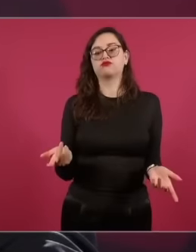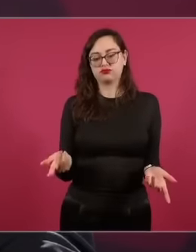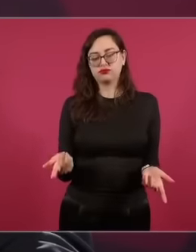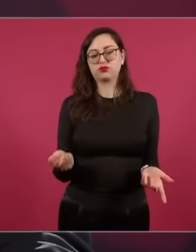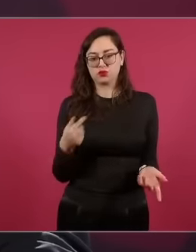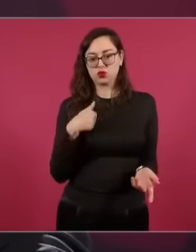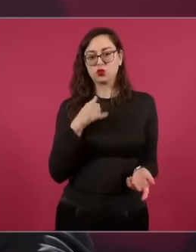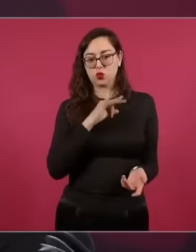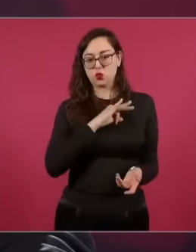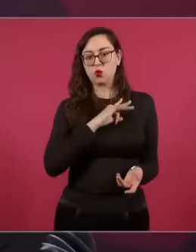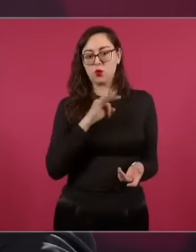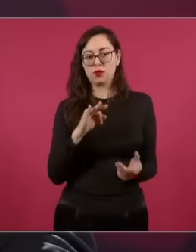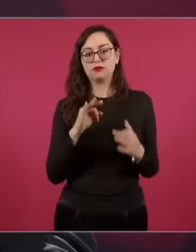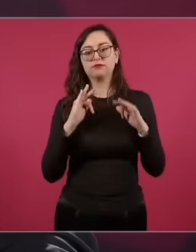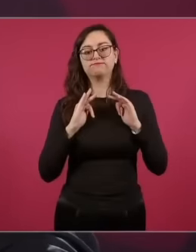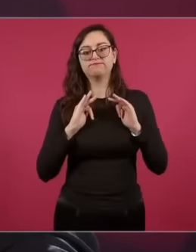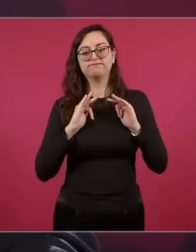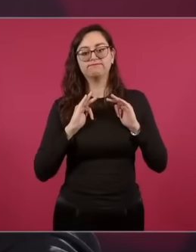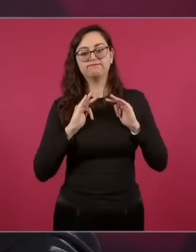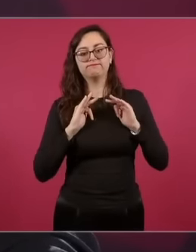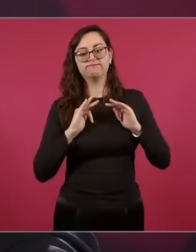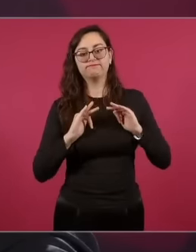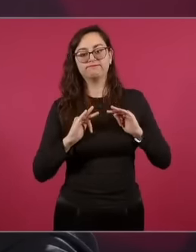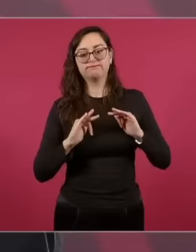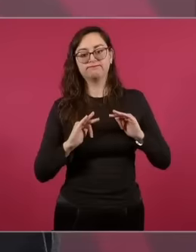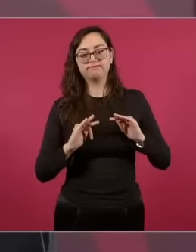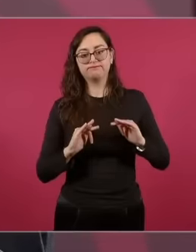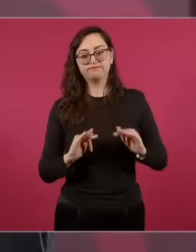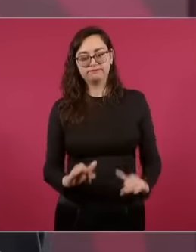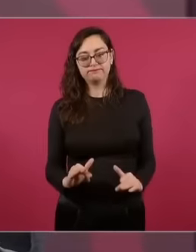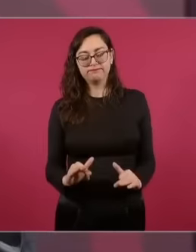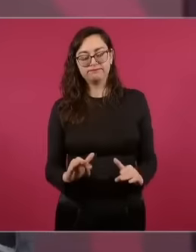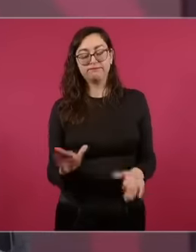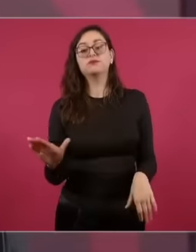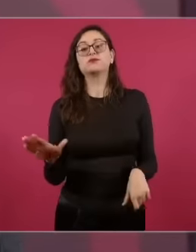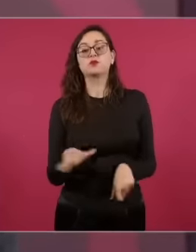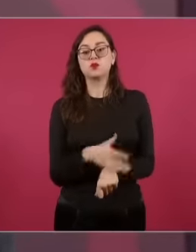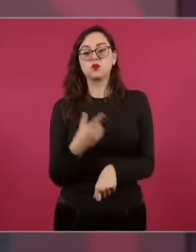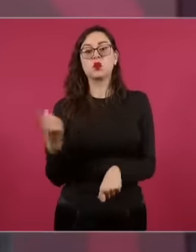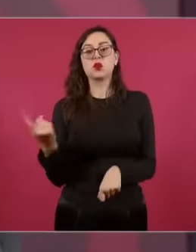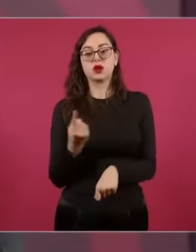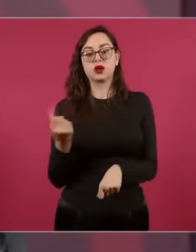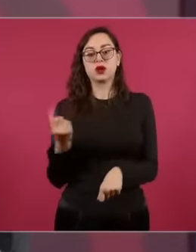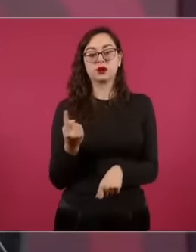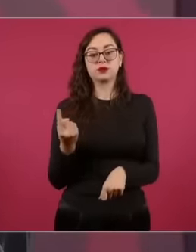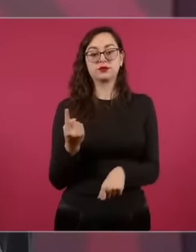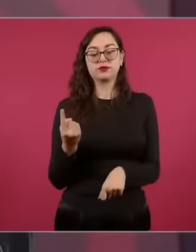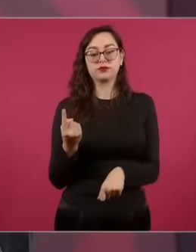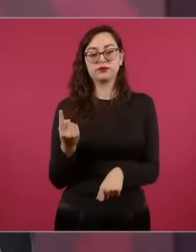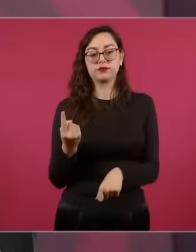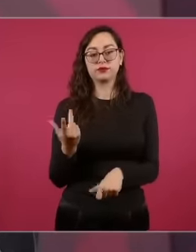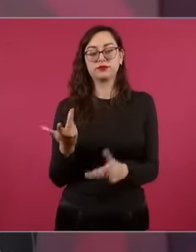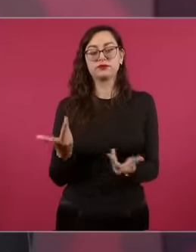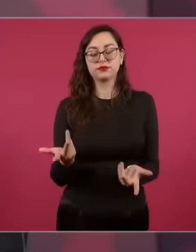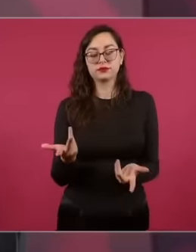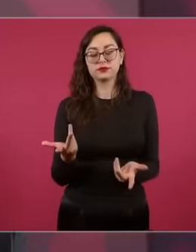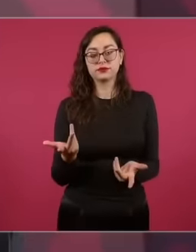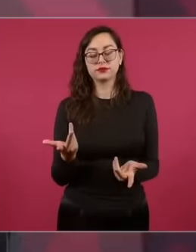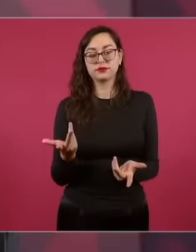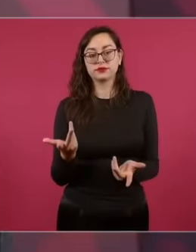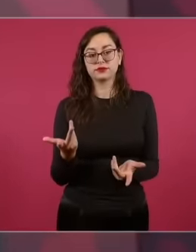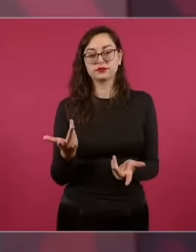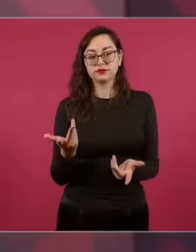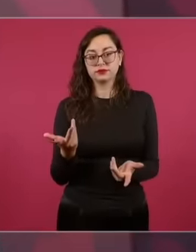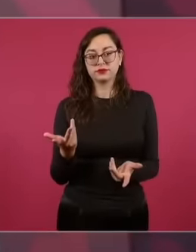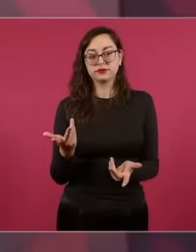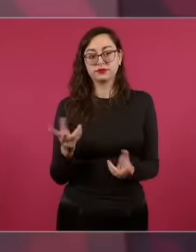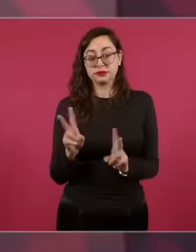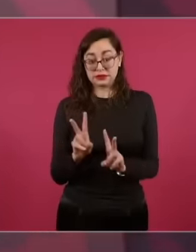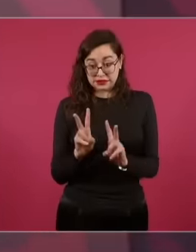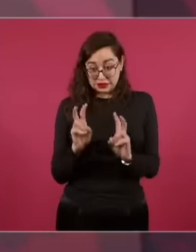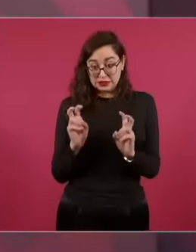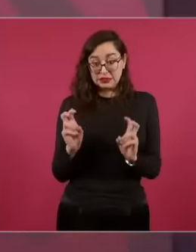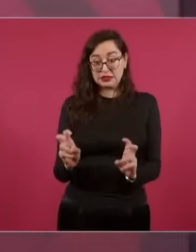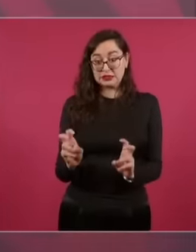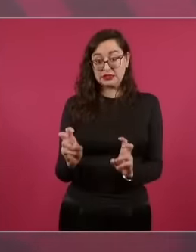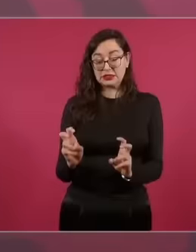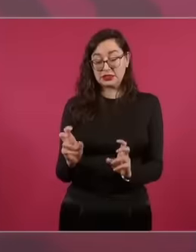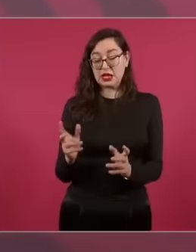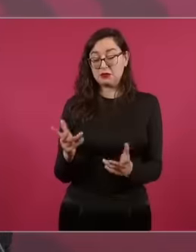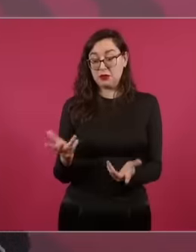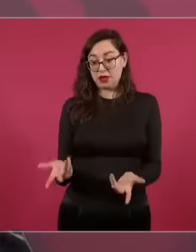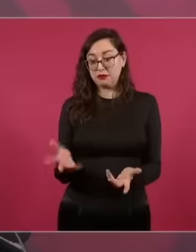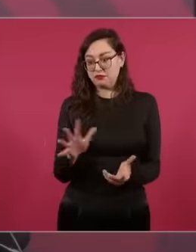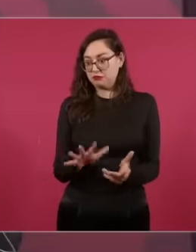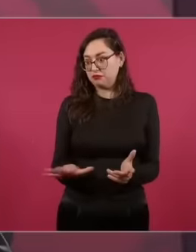calmly because politics in favor of